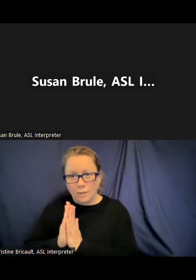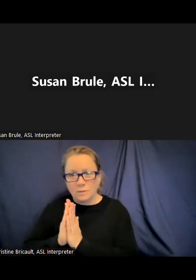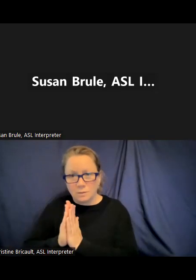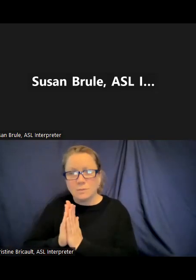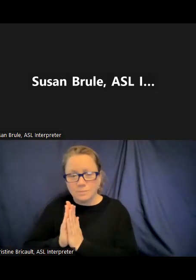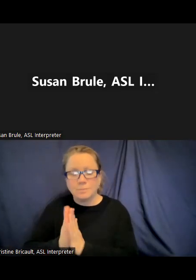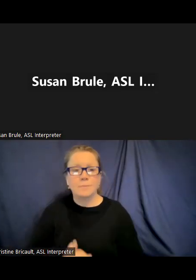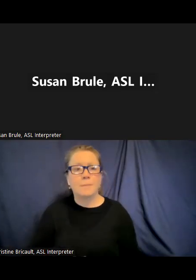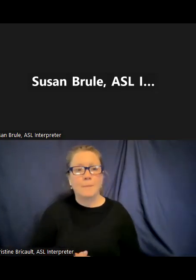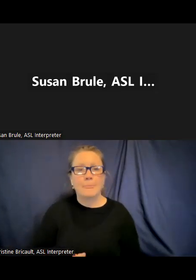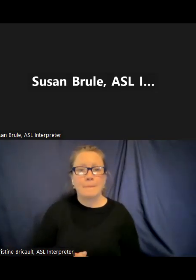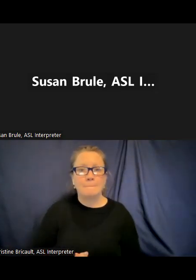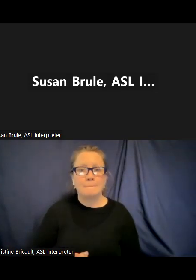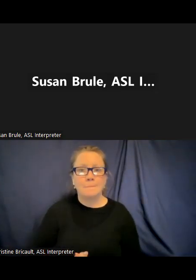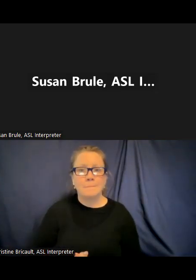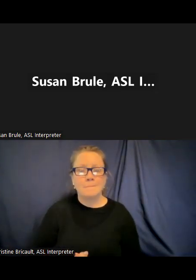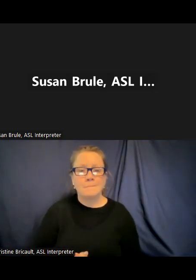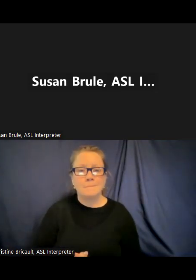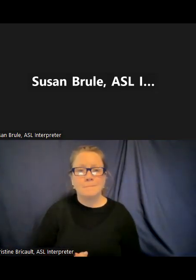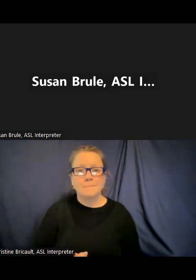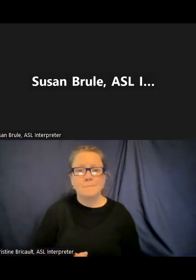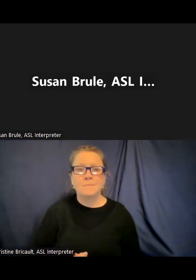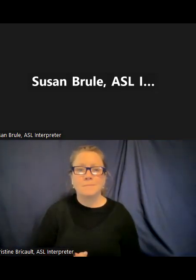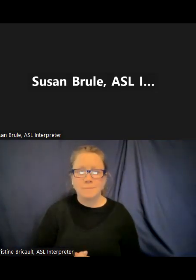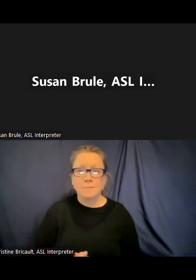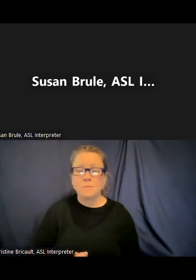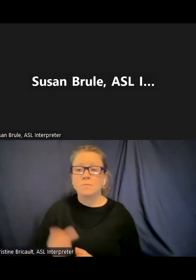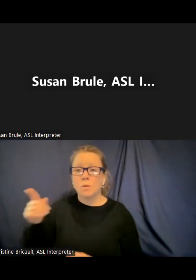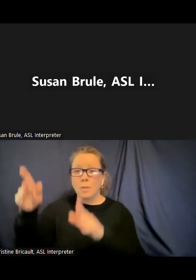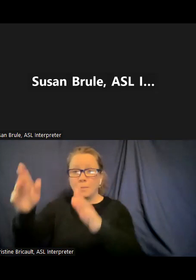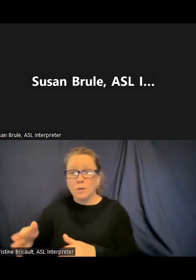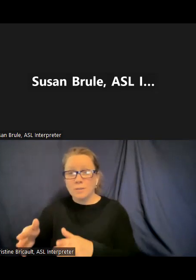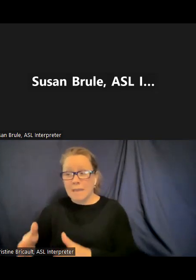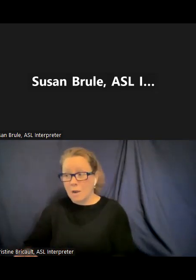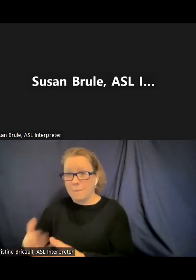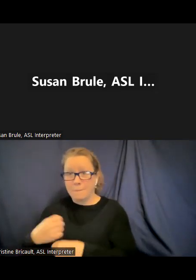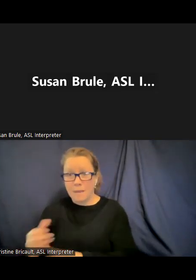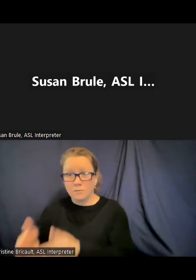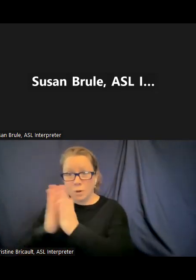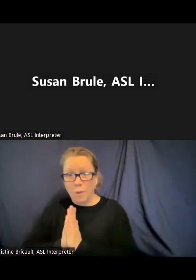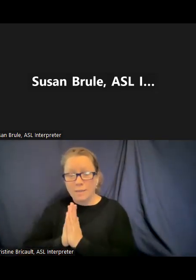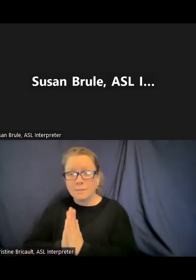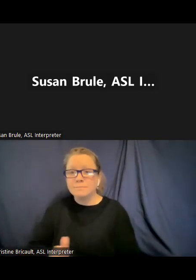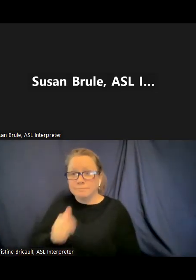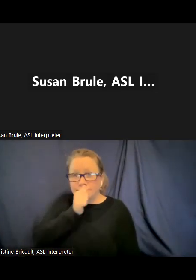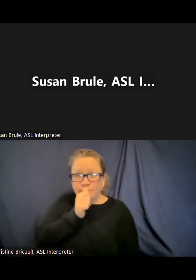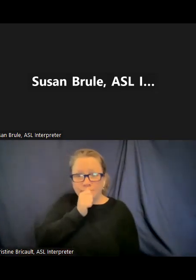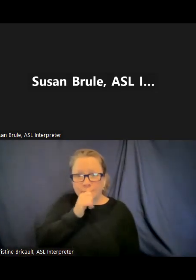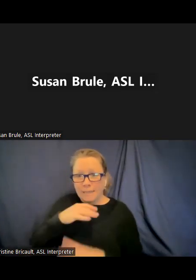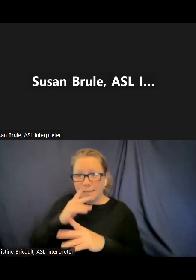So, the fact of the request is confidential and can only be disclosed